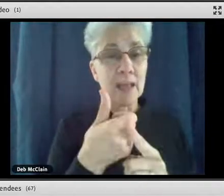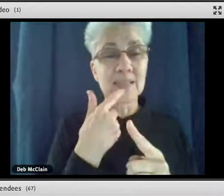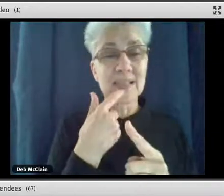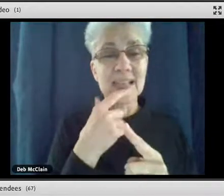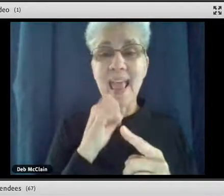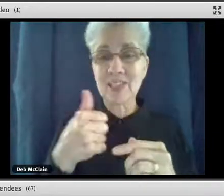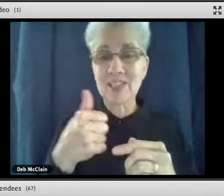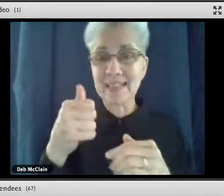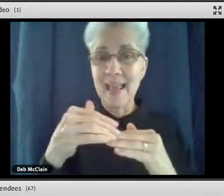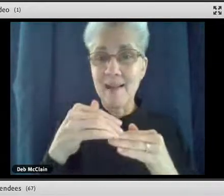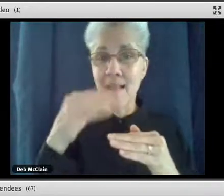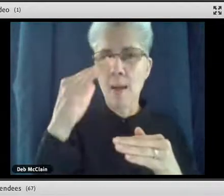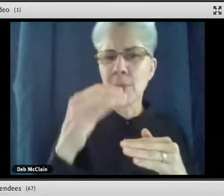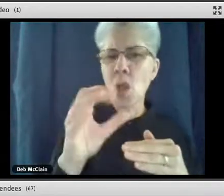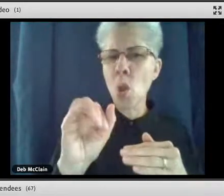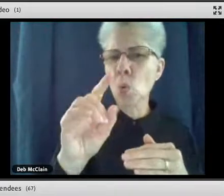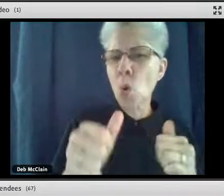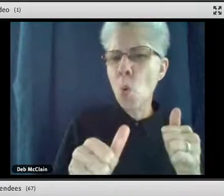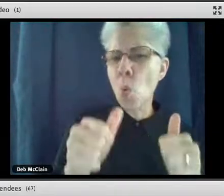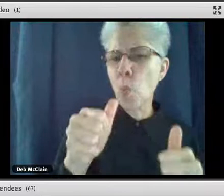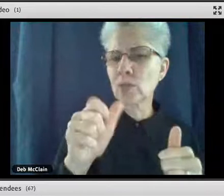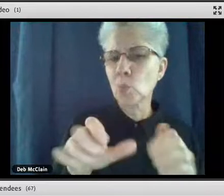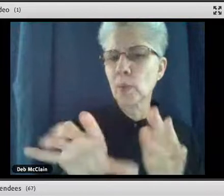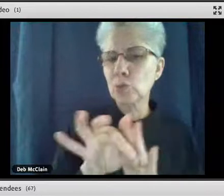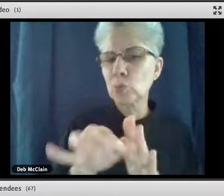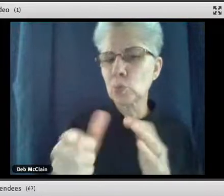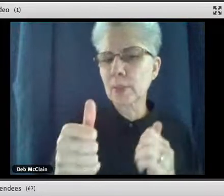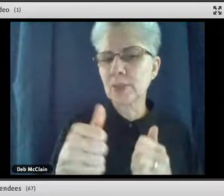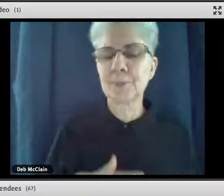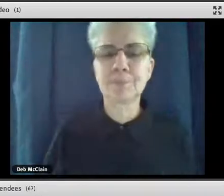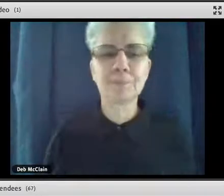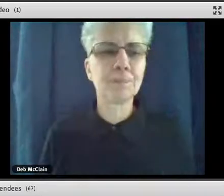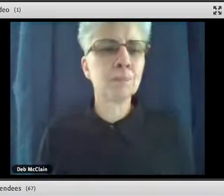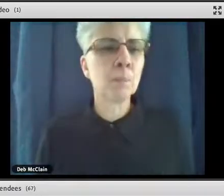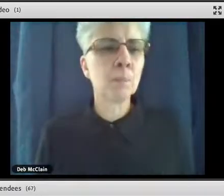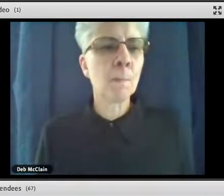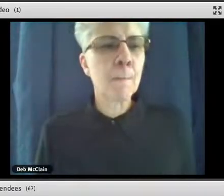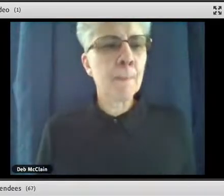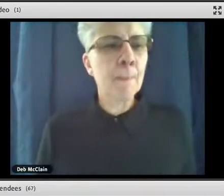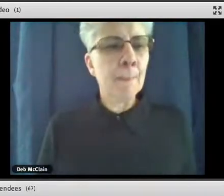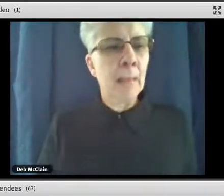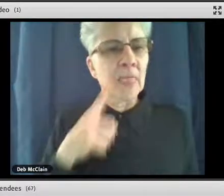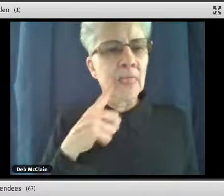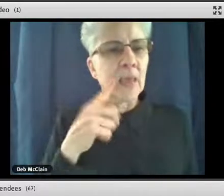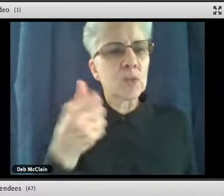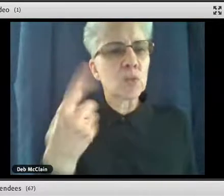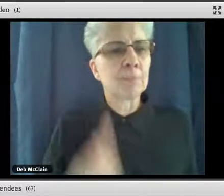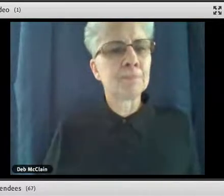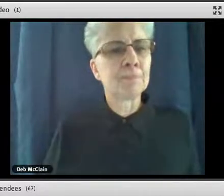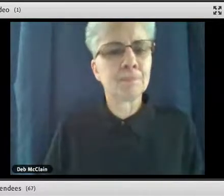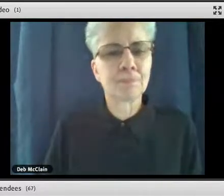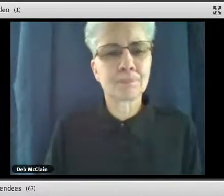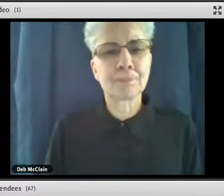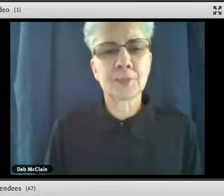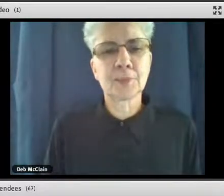So the book itself says it's for ages 10 and up. Which code should we choose?